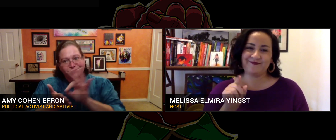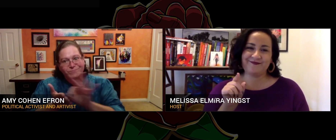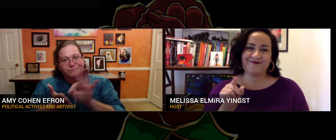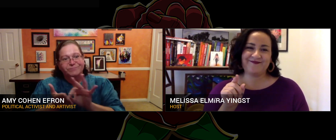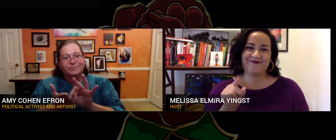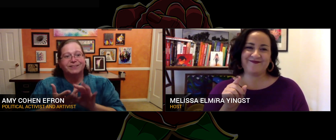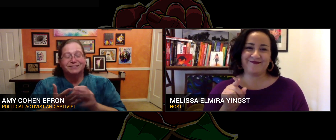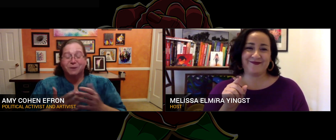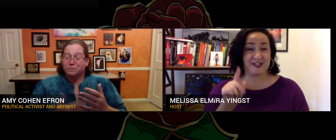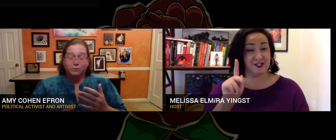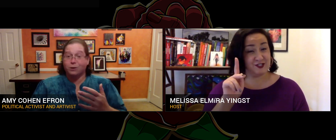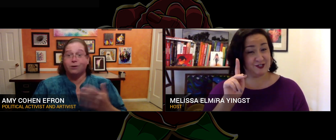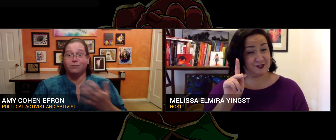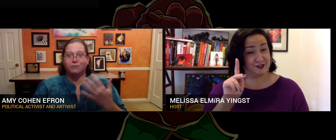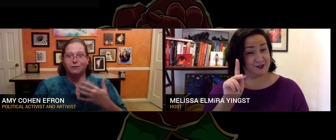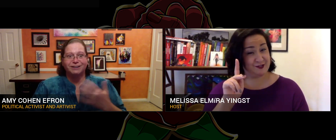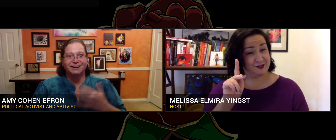To count them.